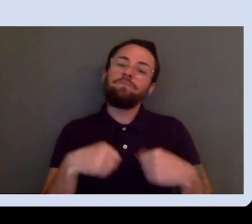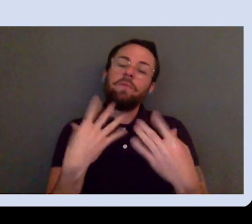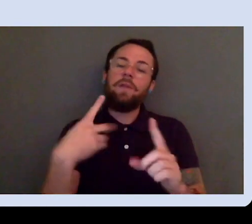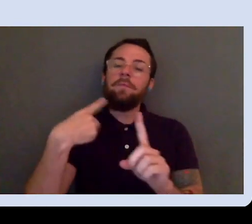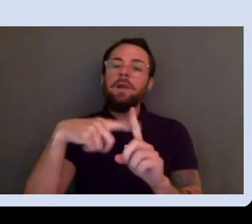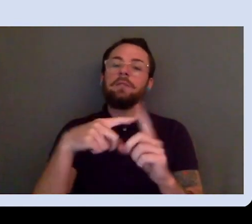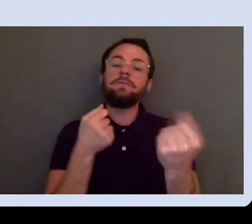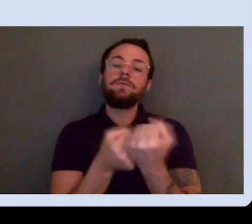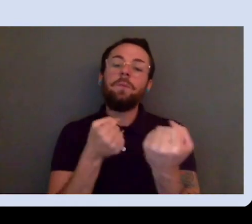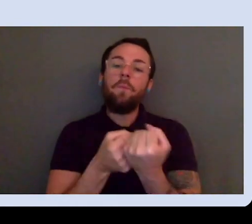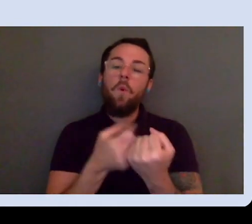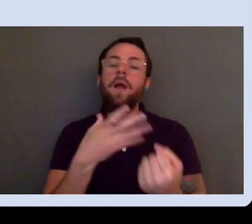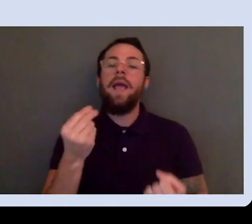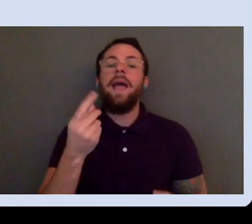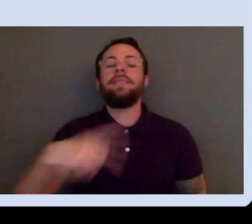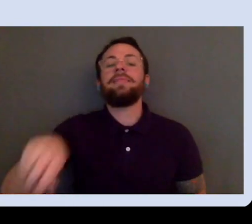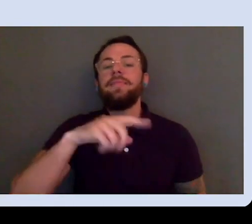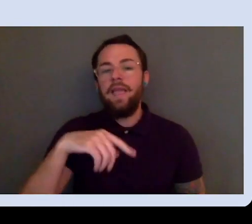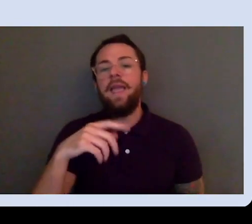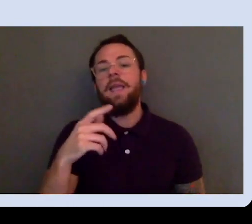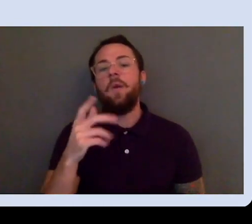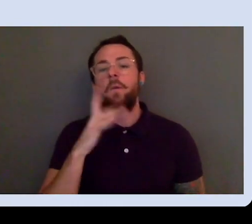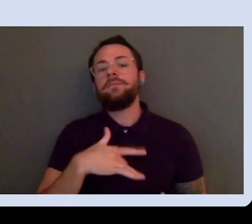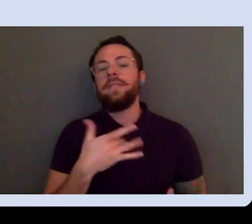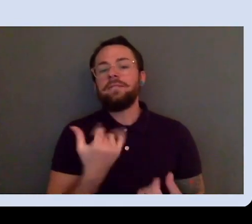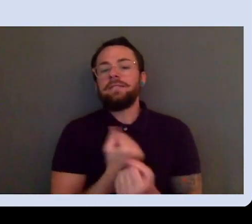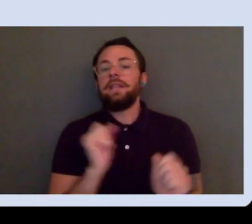And so that's the piece that we need to address.